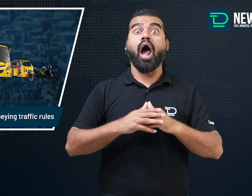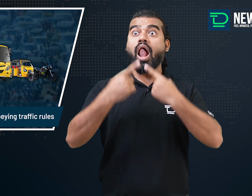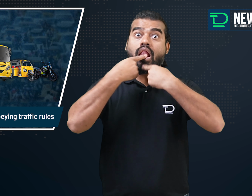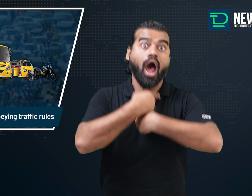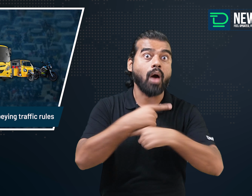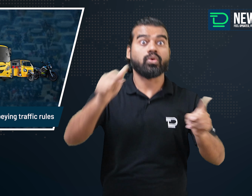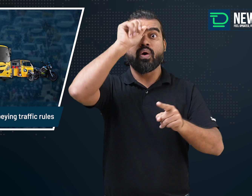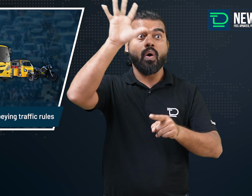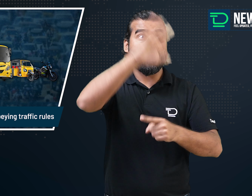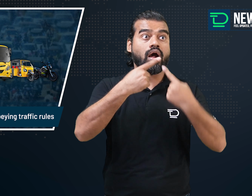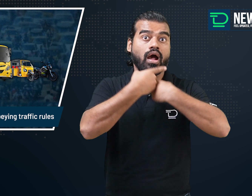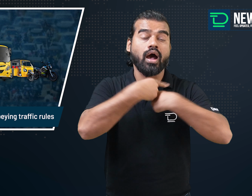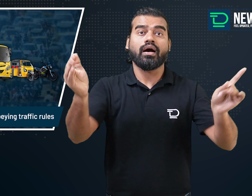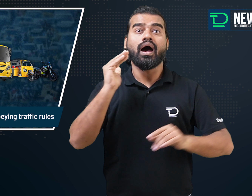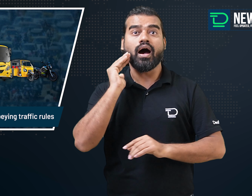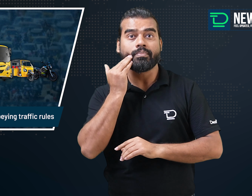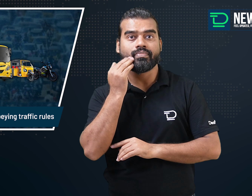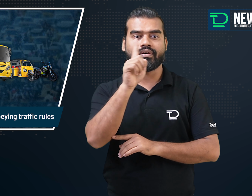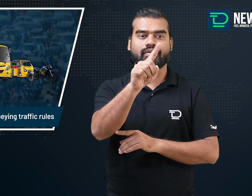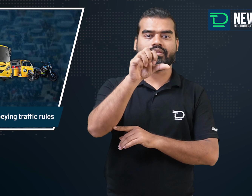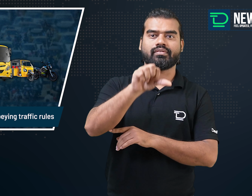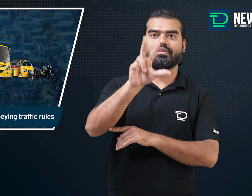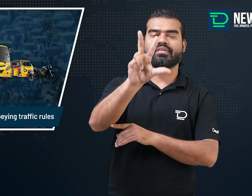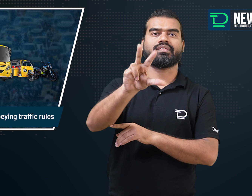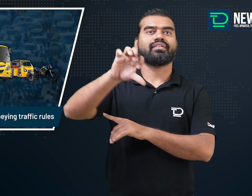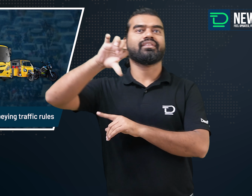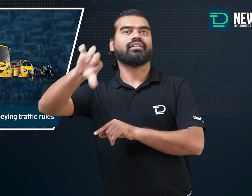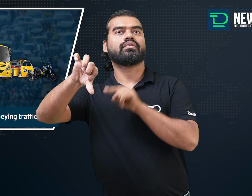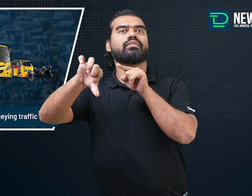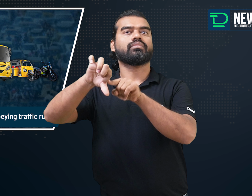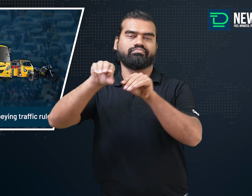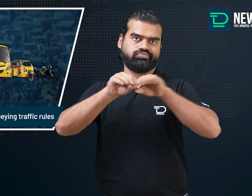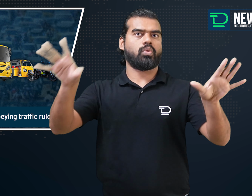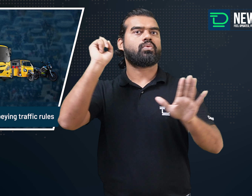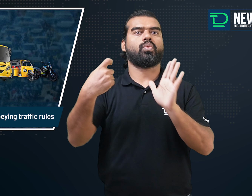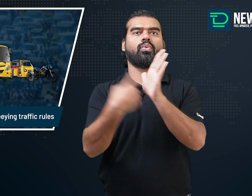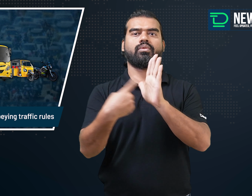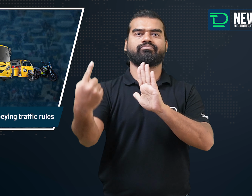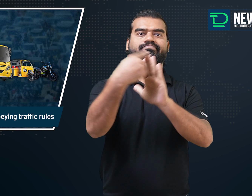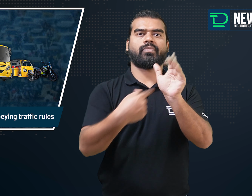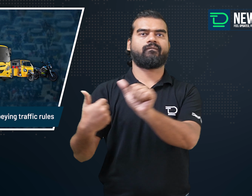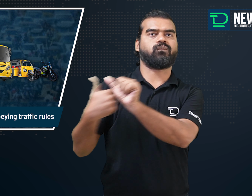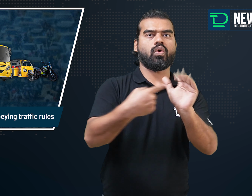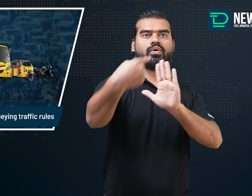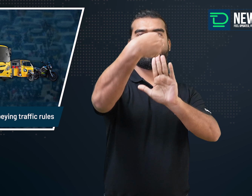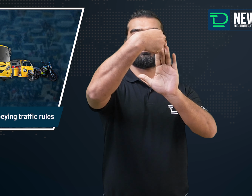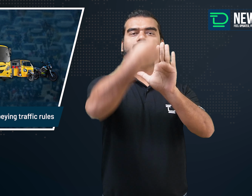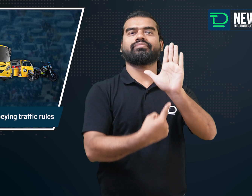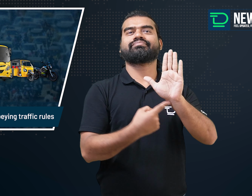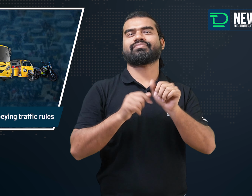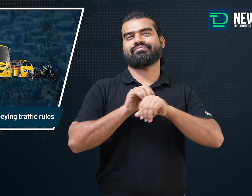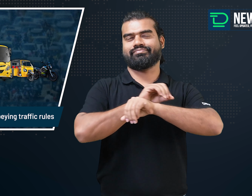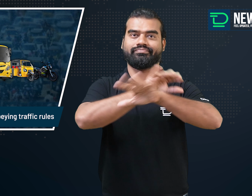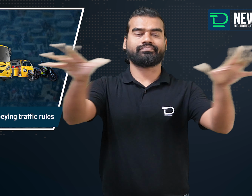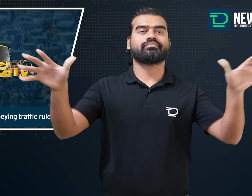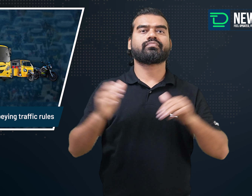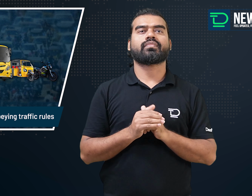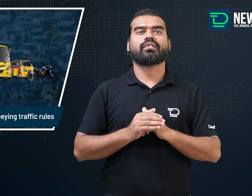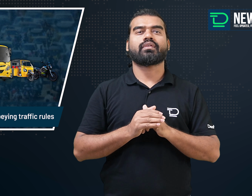The Act came into force from 1 July 1989.